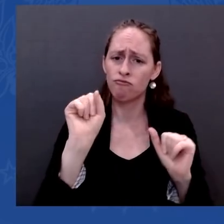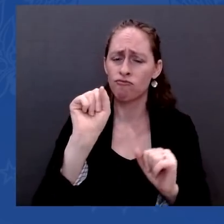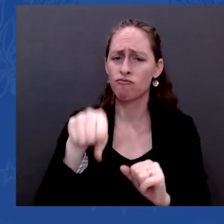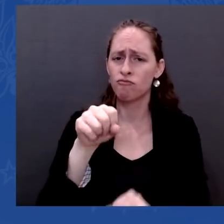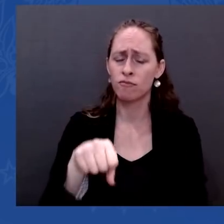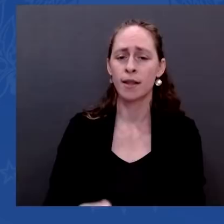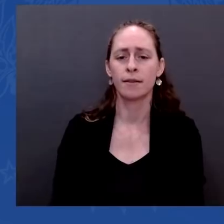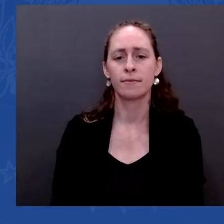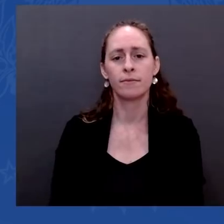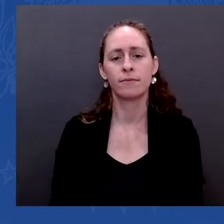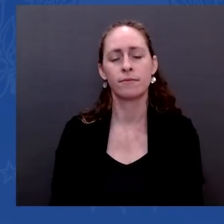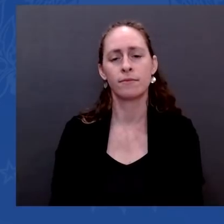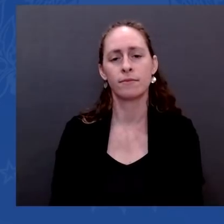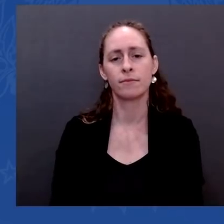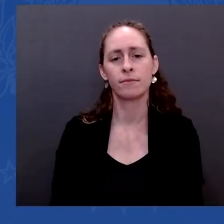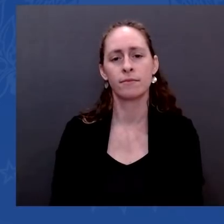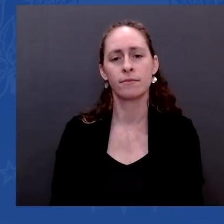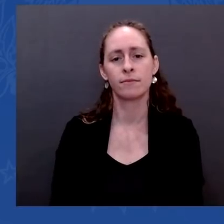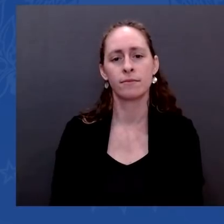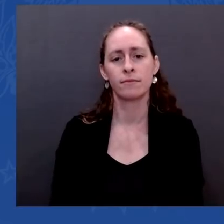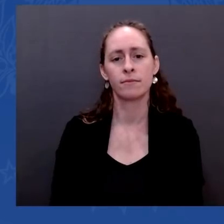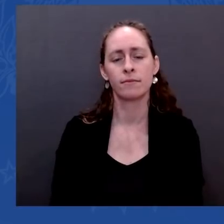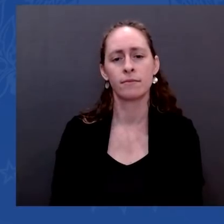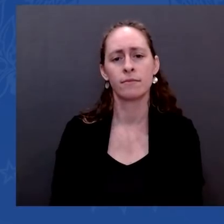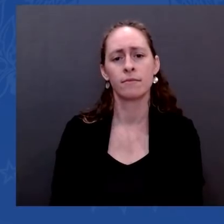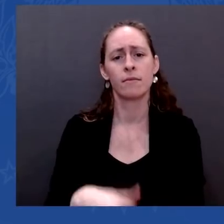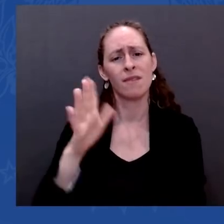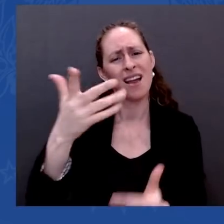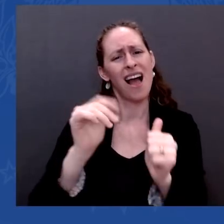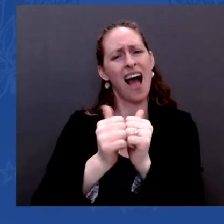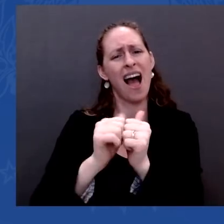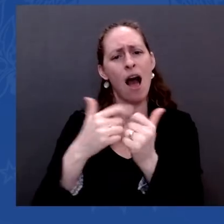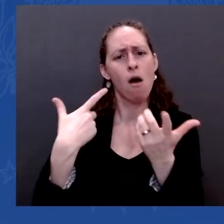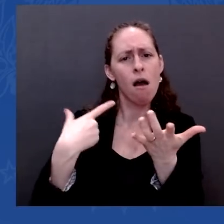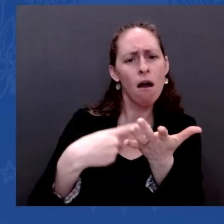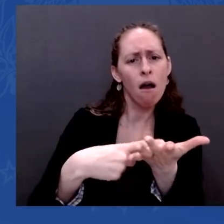But if Russia makes the choice to further invade Ukraine,